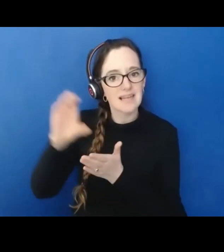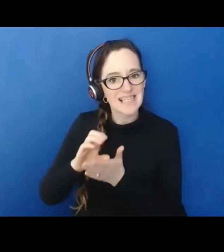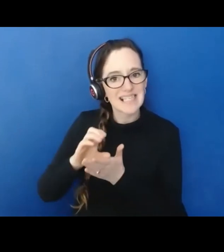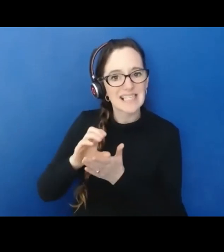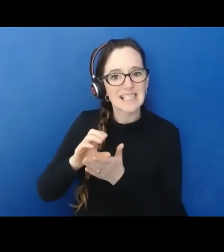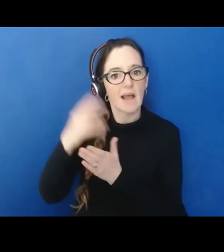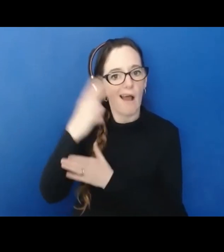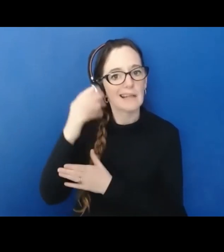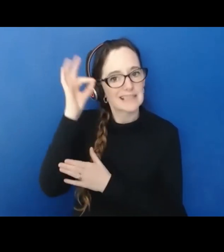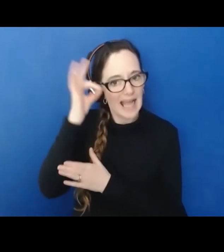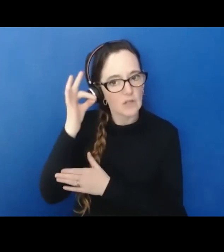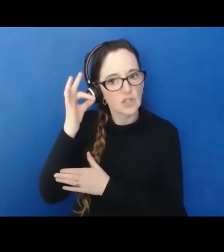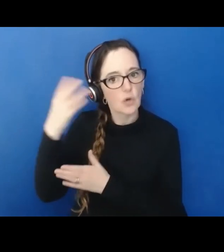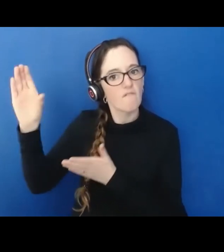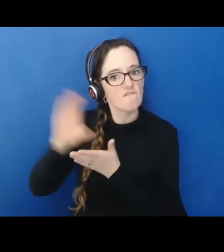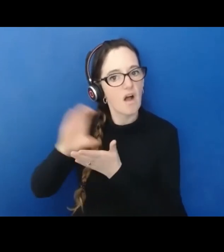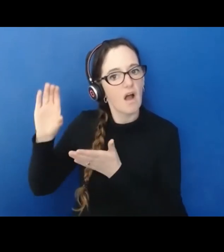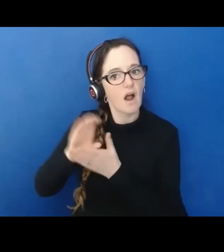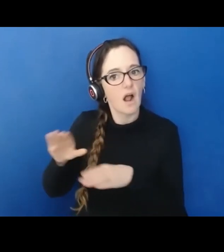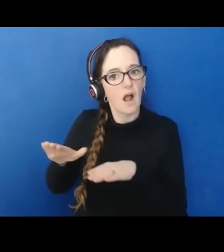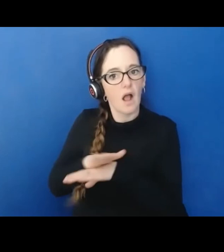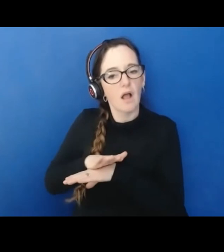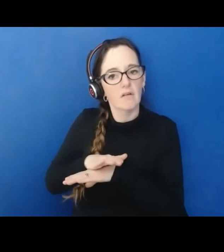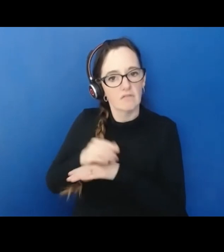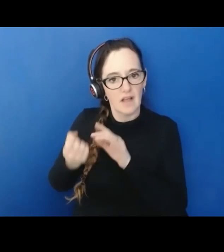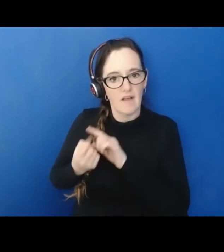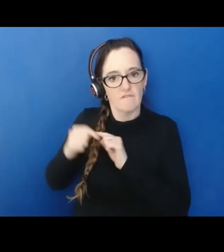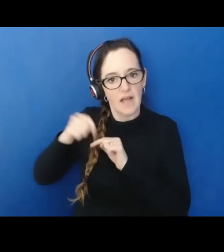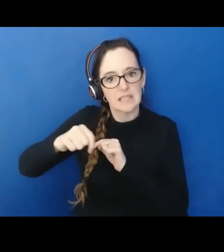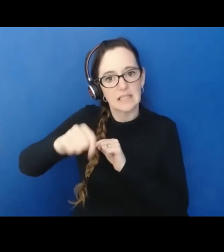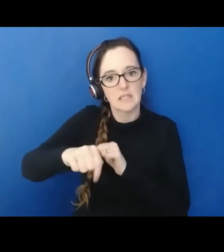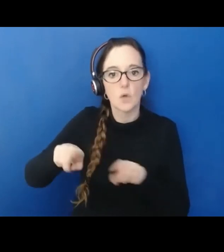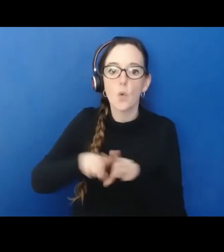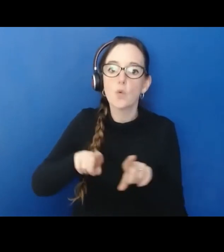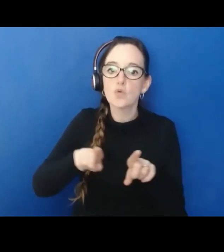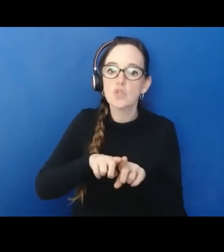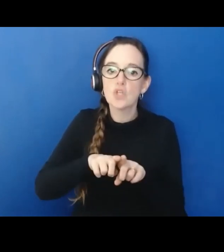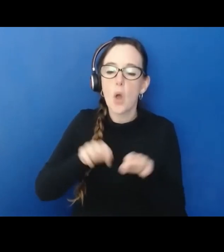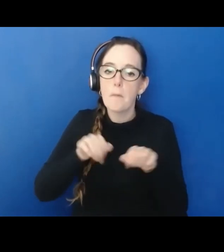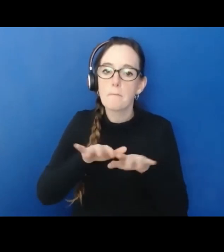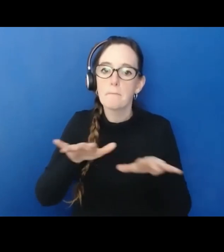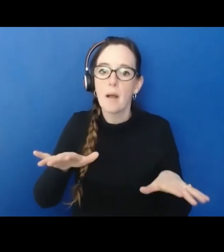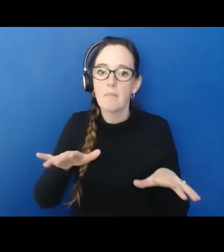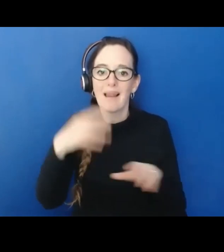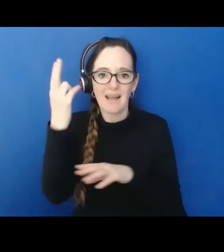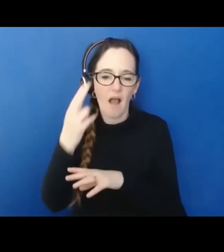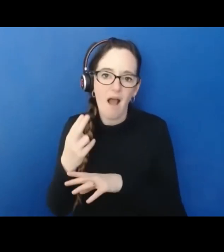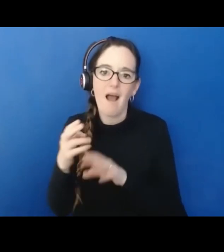and, also, the very brilliant Theresa Bergne from Public Art Network as well as Emma Underhill and Elisabeth Del Prete